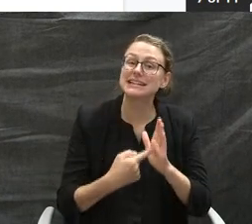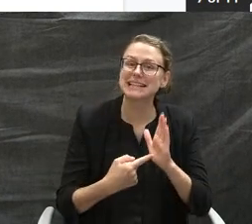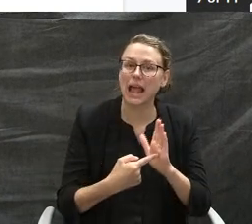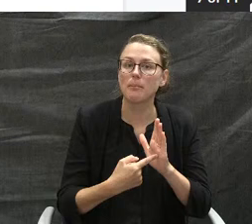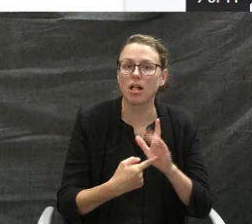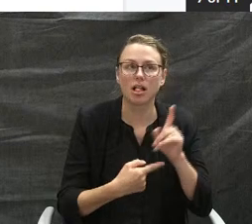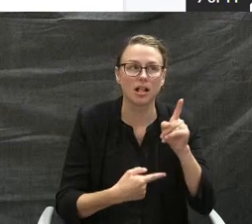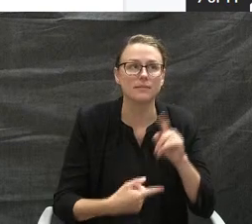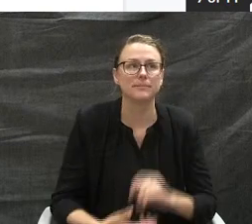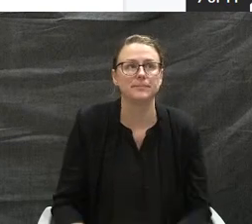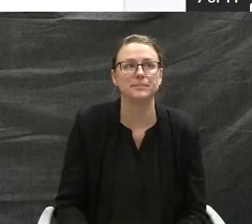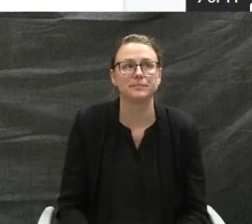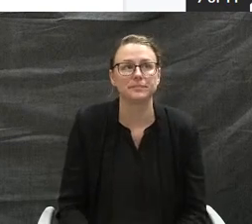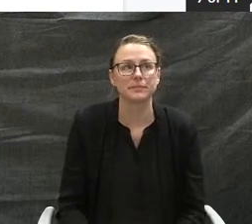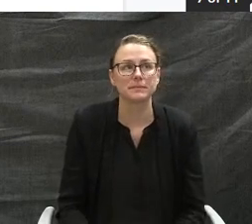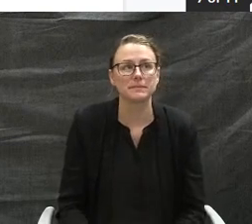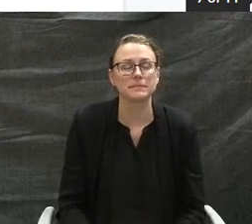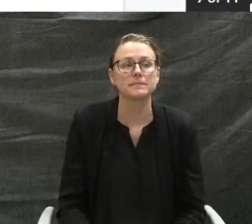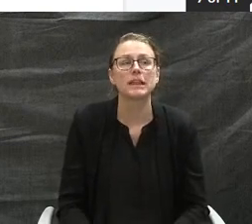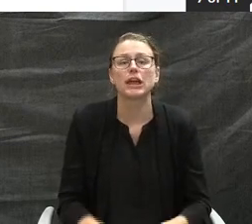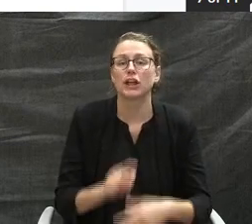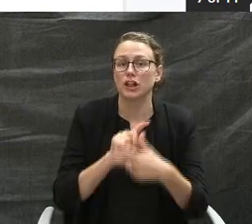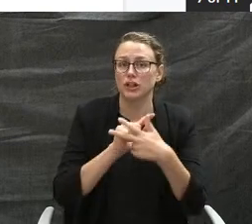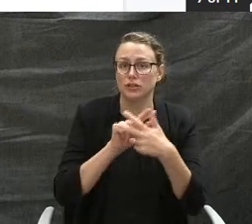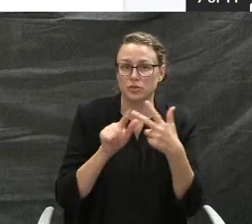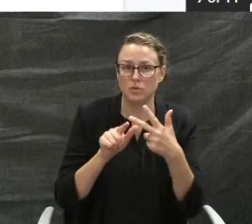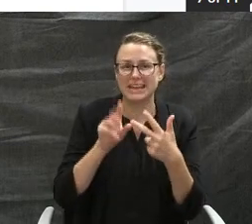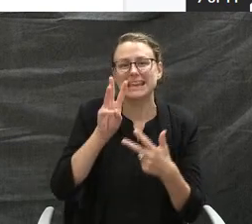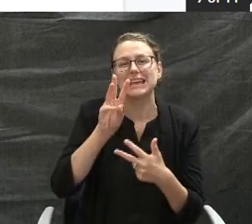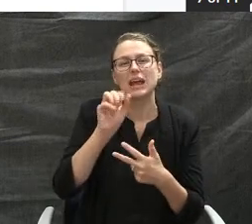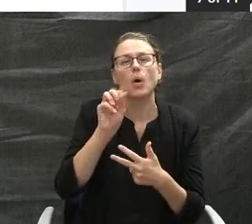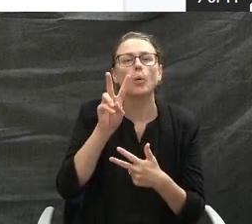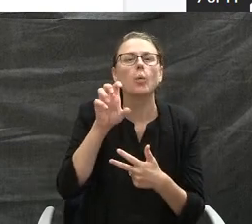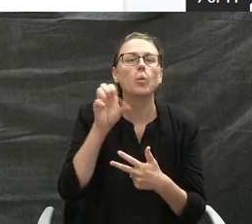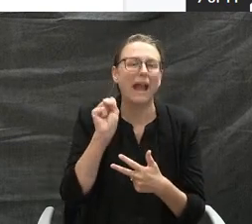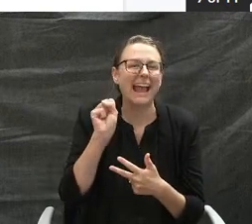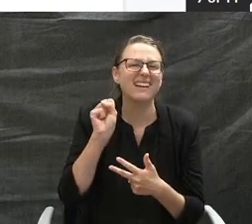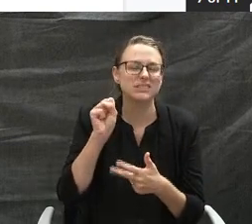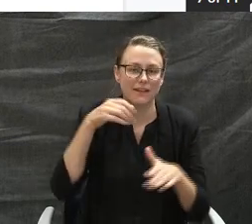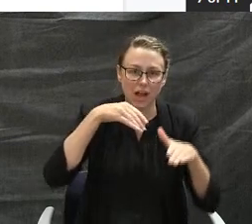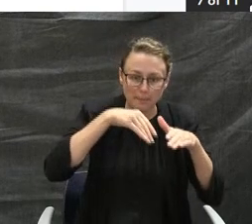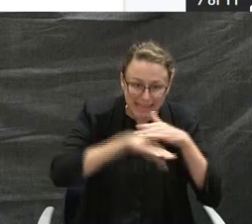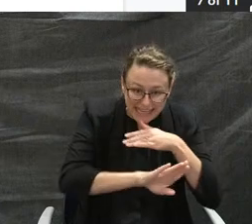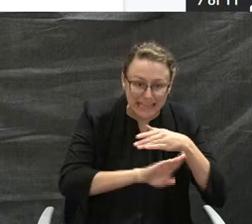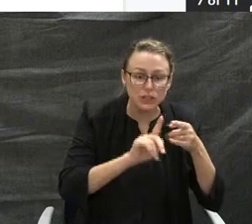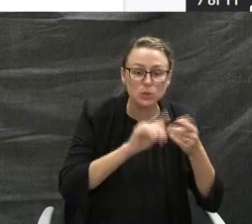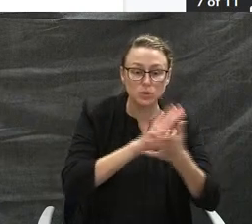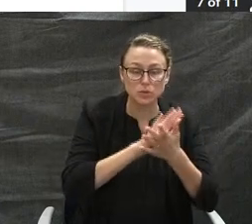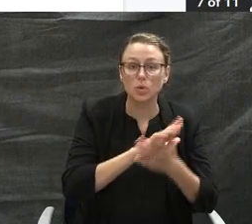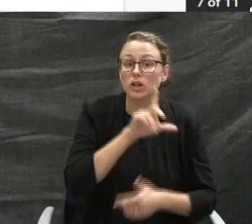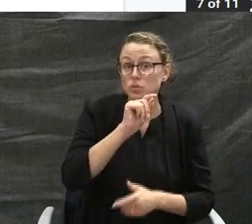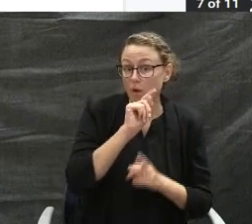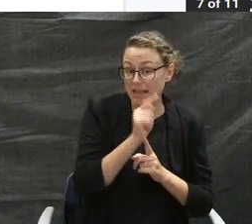of that with. Three essentially waves of students coming into the school with 20 minute classes going through their